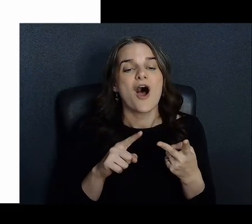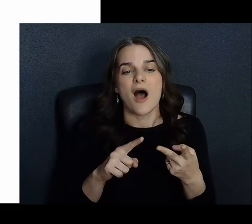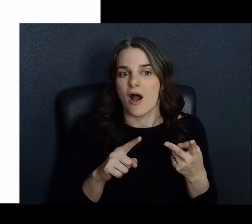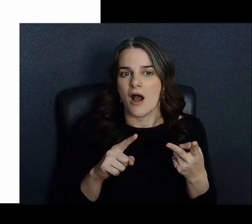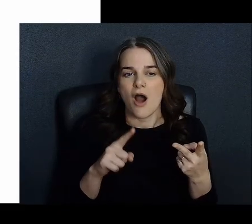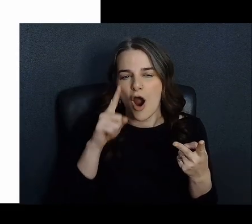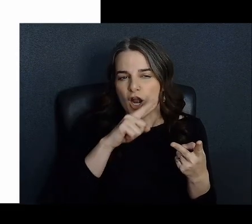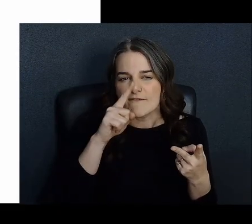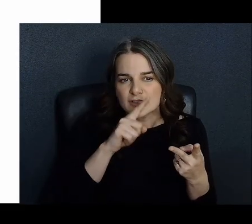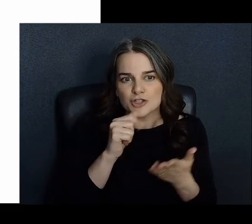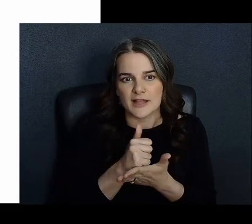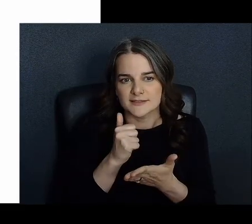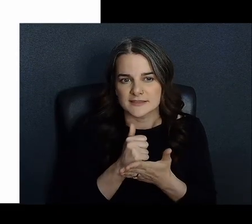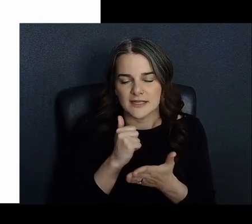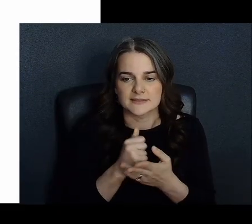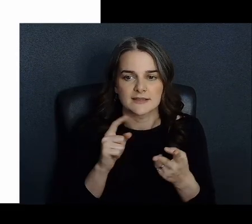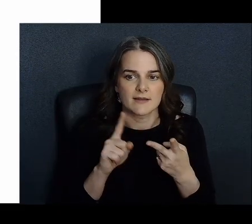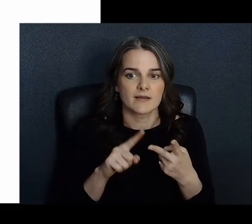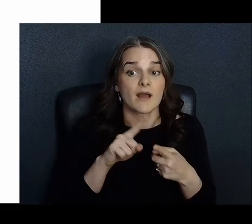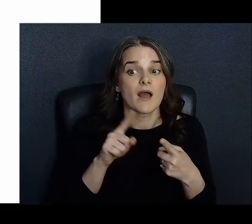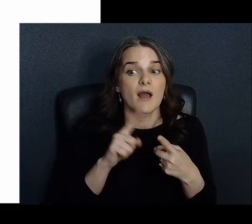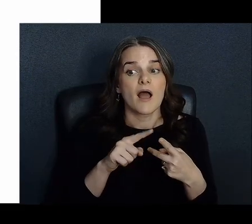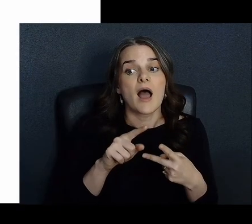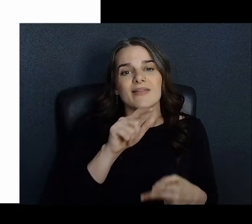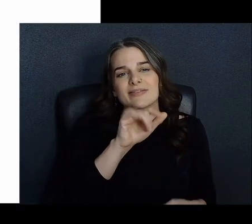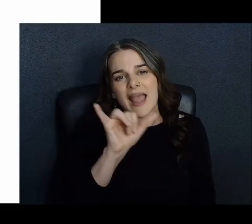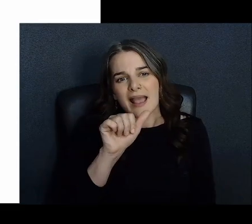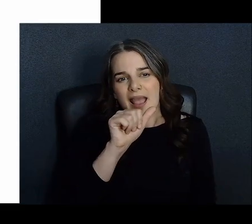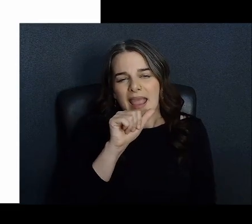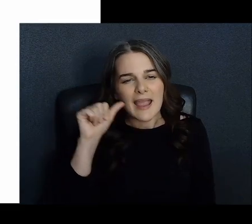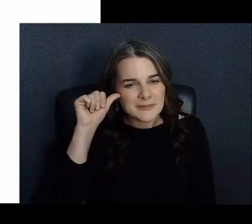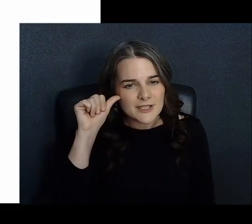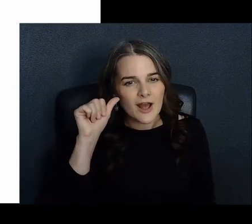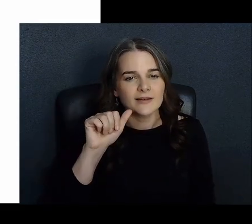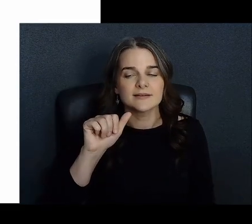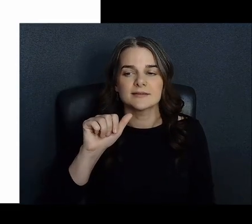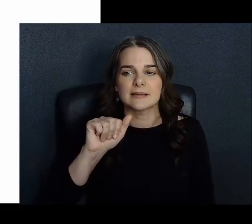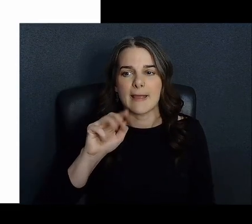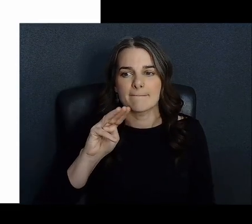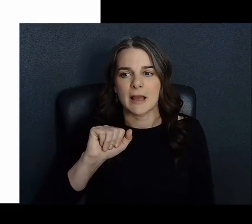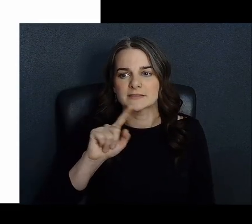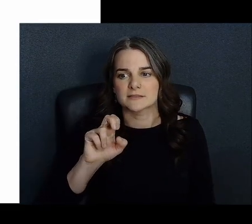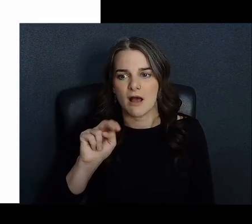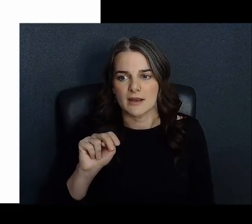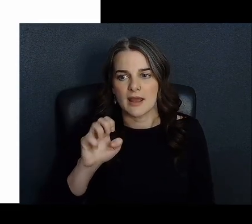The speaker devices, like the Amazon Echo and the Google Assistant devices, they're great for getting